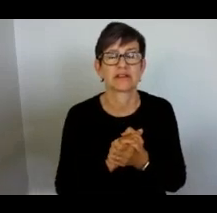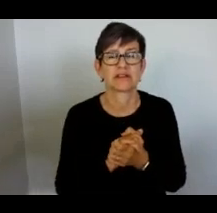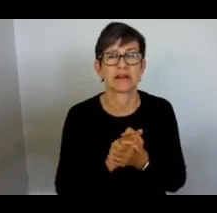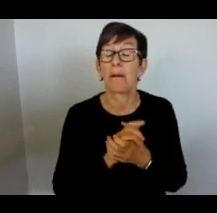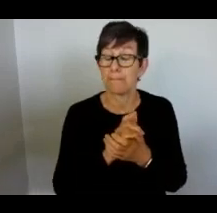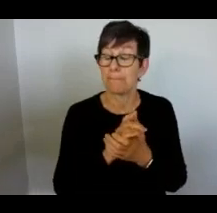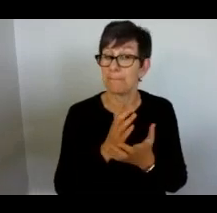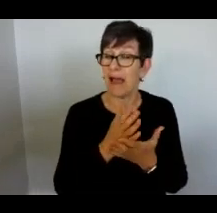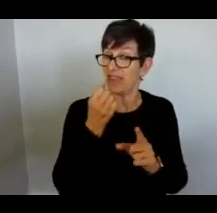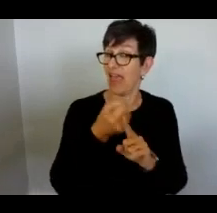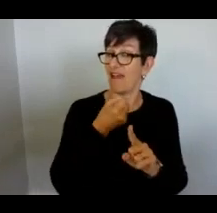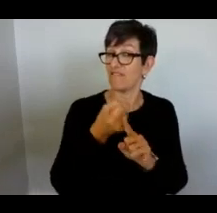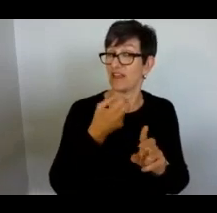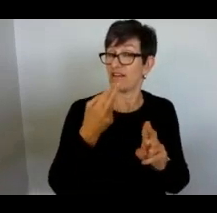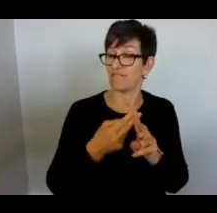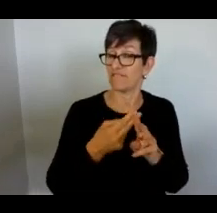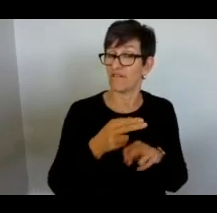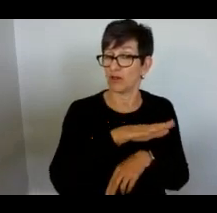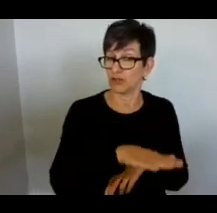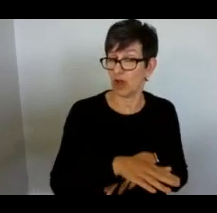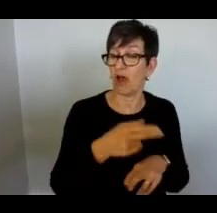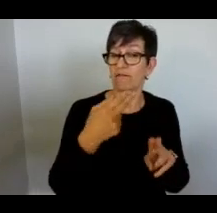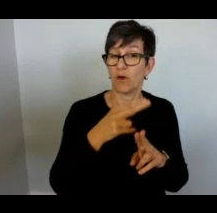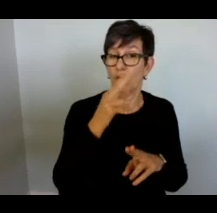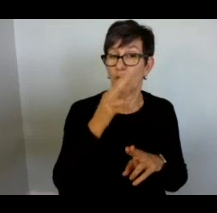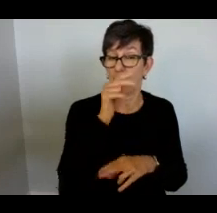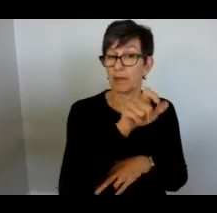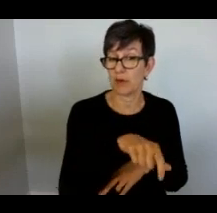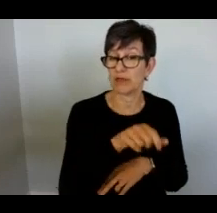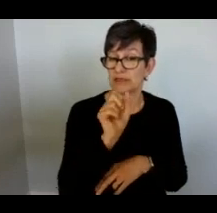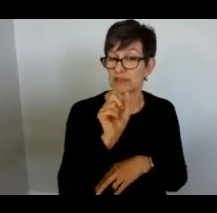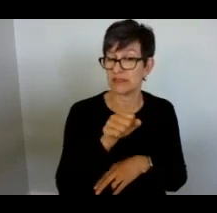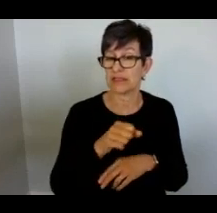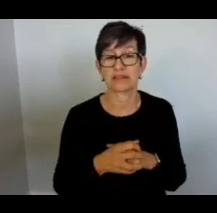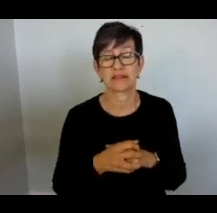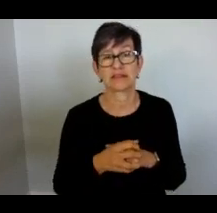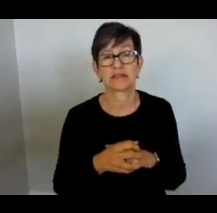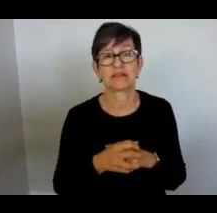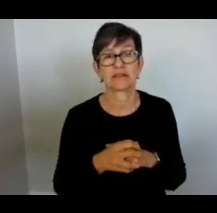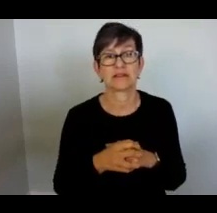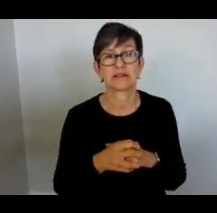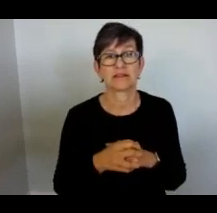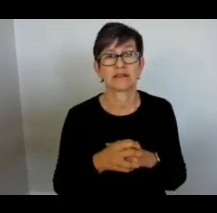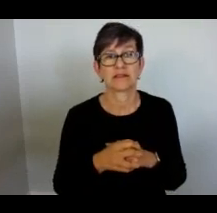children and young people. They give that legal advice, legal interchange or interface between